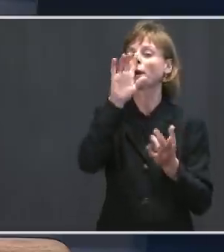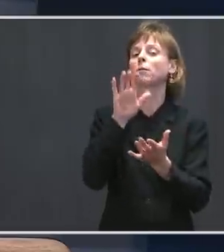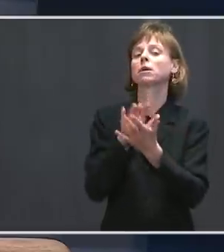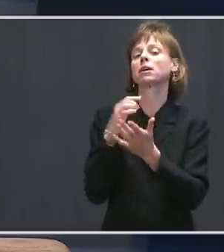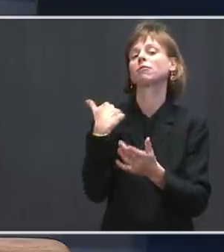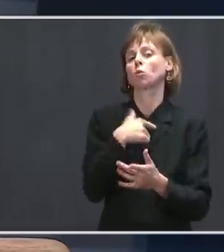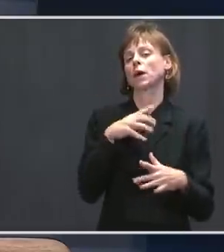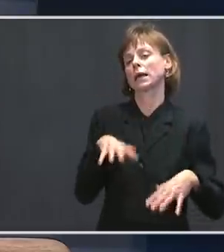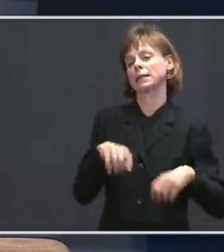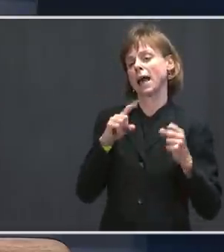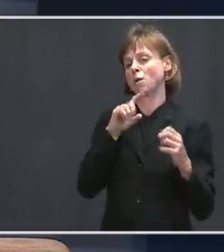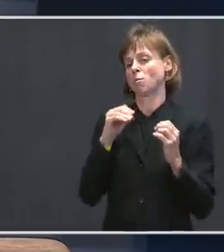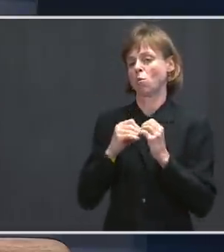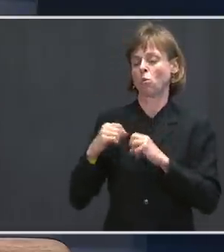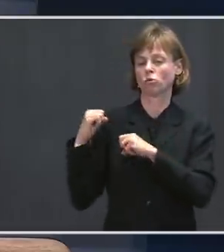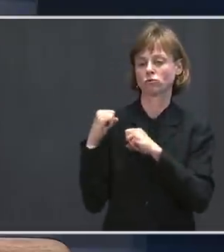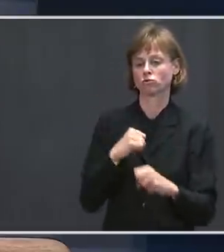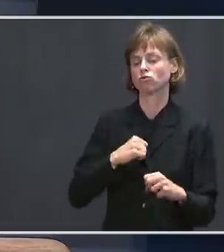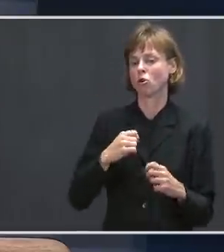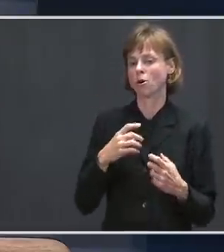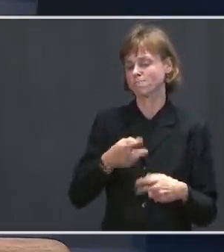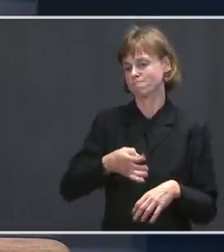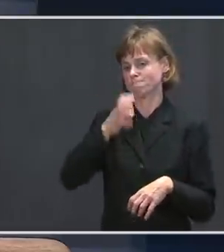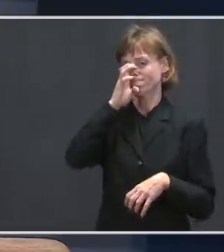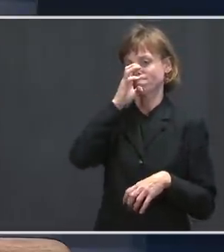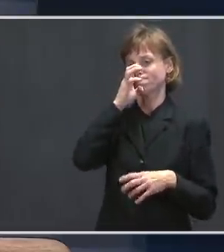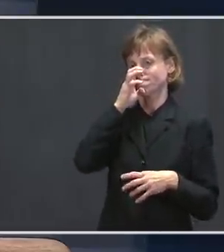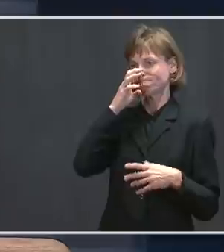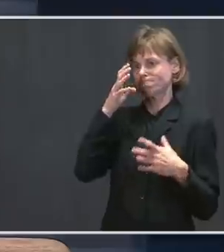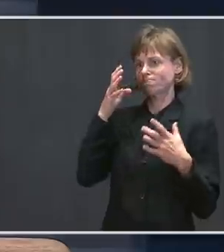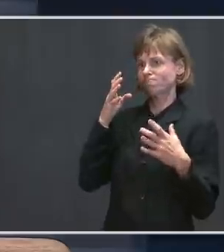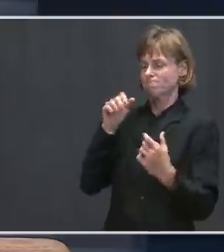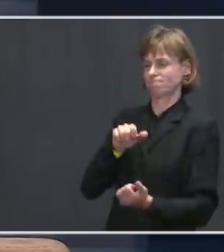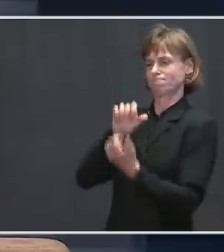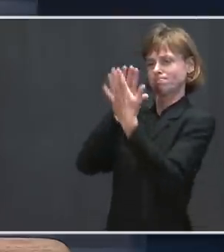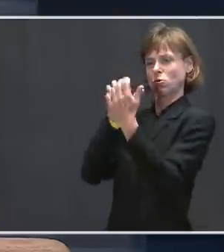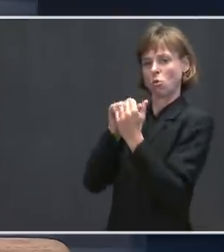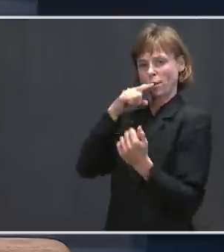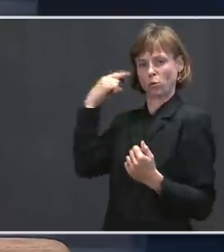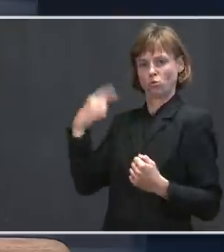more effective line when it comes to Russian aggression and Russian bad behavior? Yes, we do.